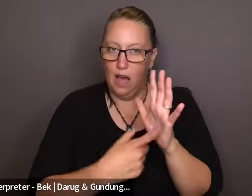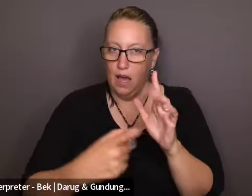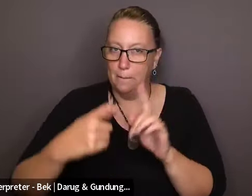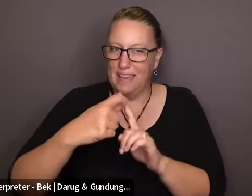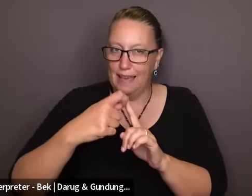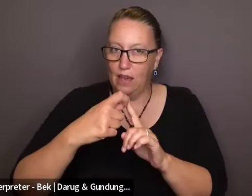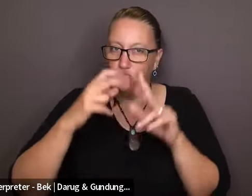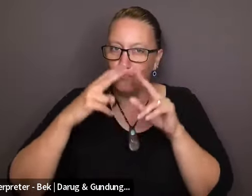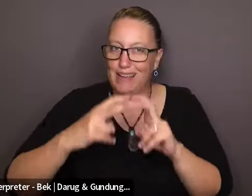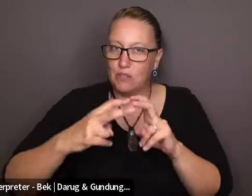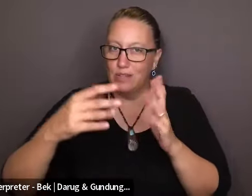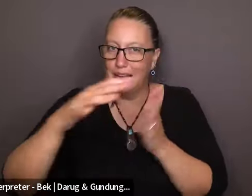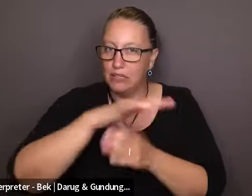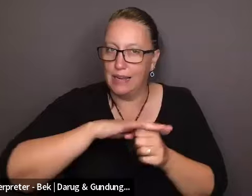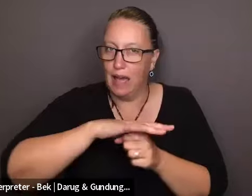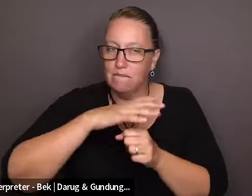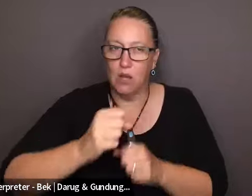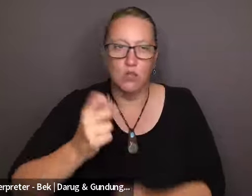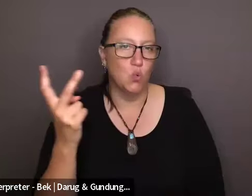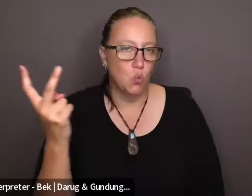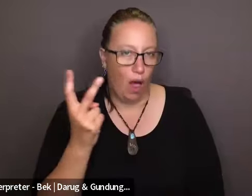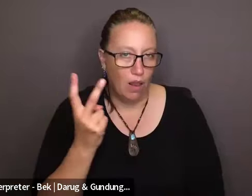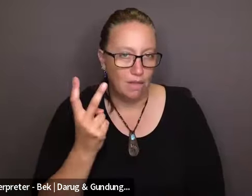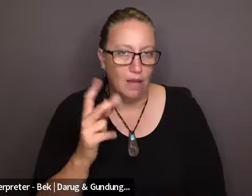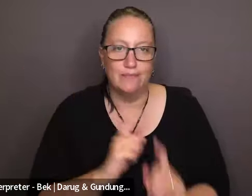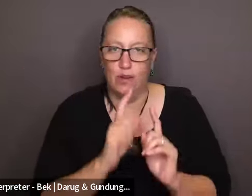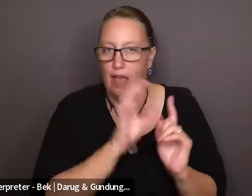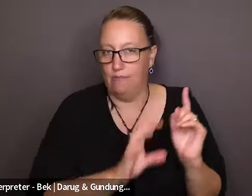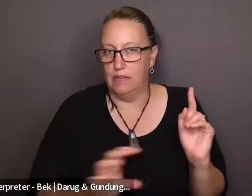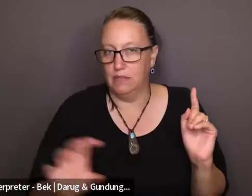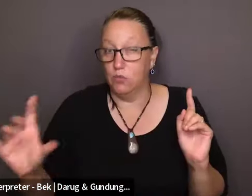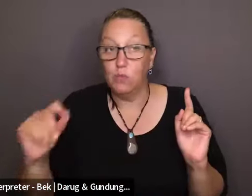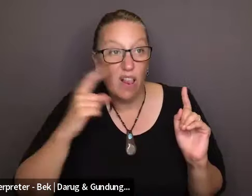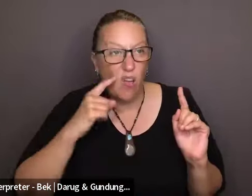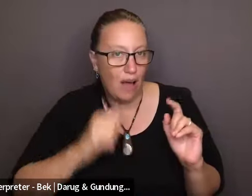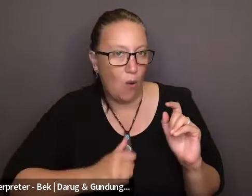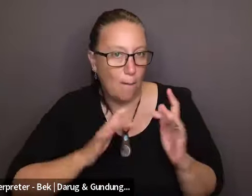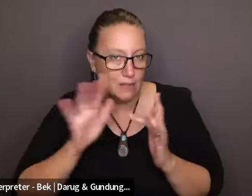, for the question. It's a good one. There are 12